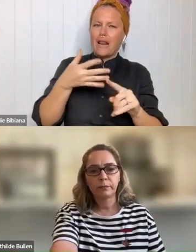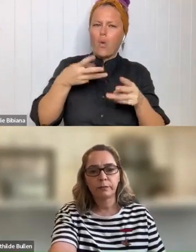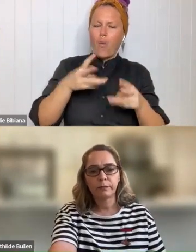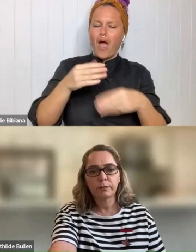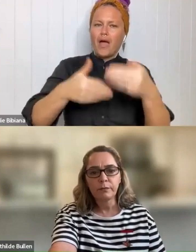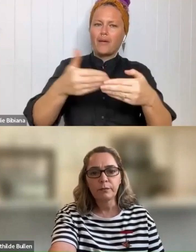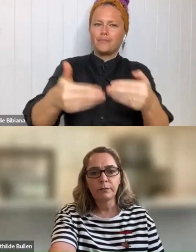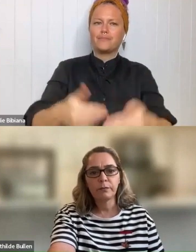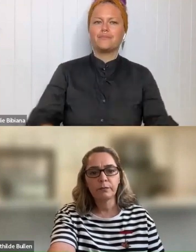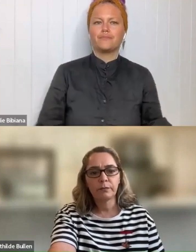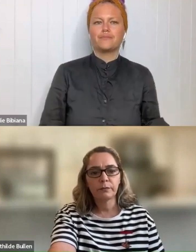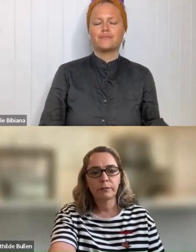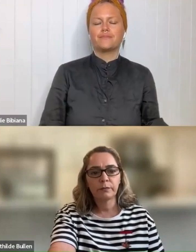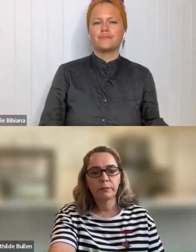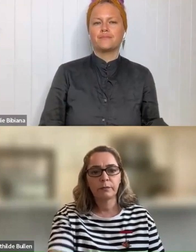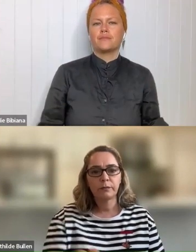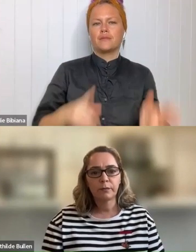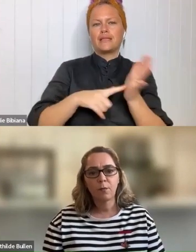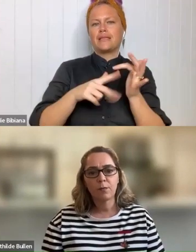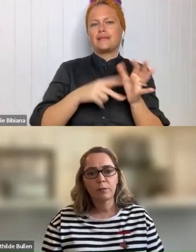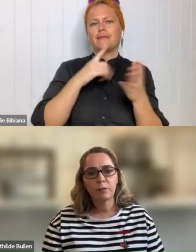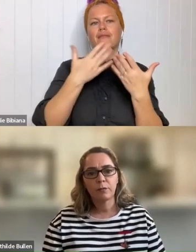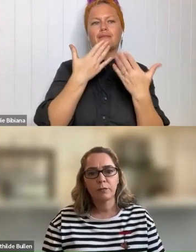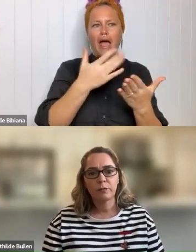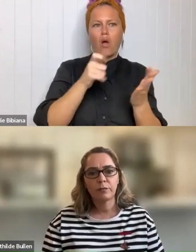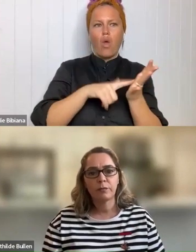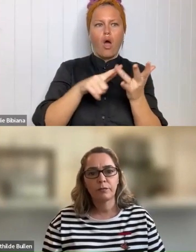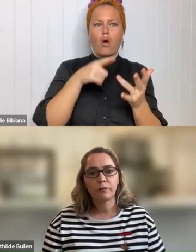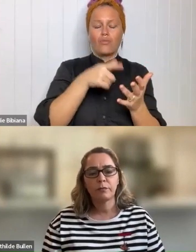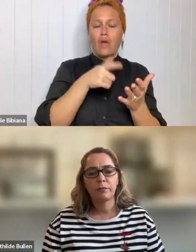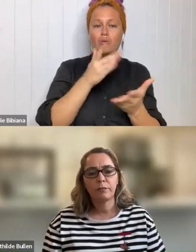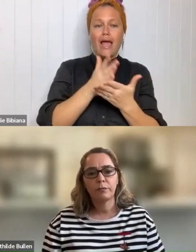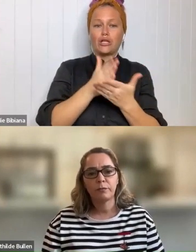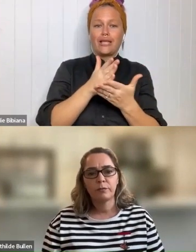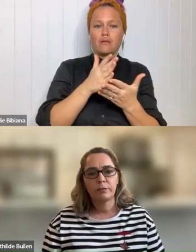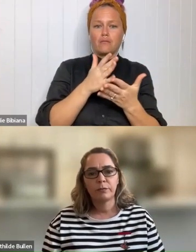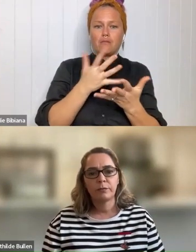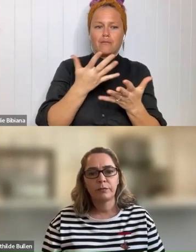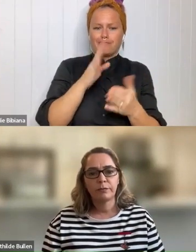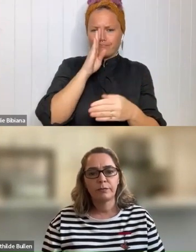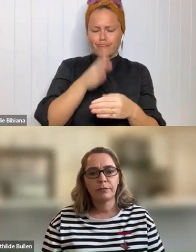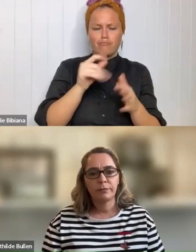Thank you, Clo, that that was actually such a practical and